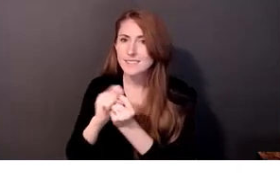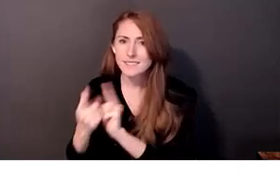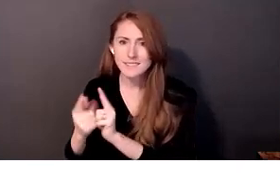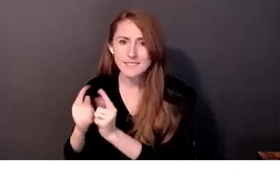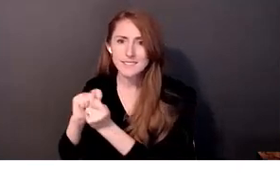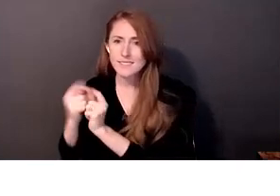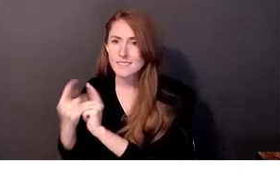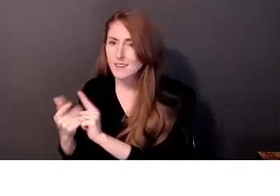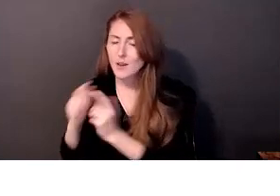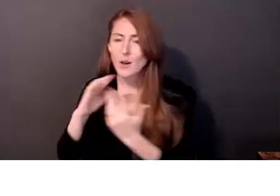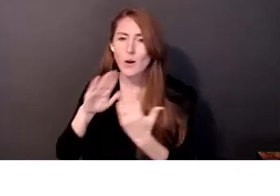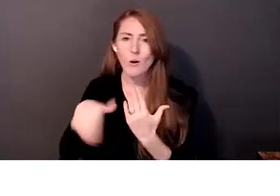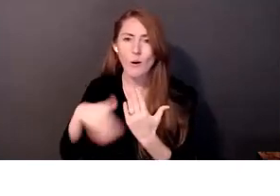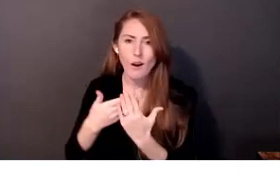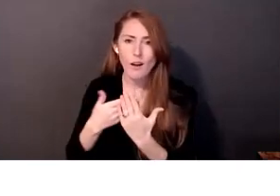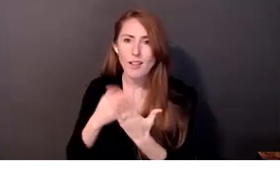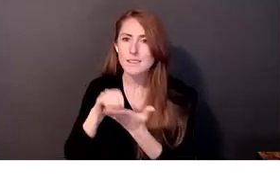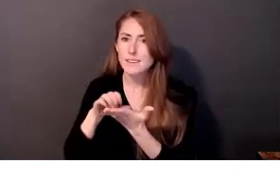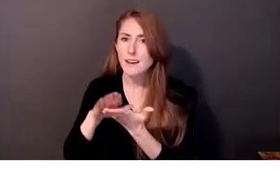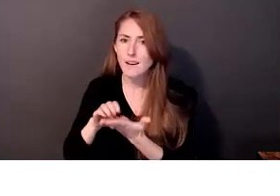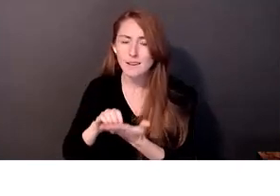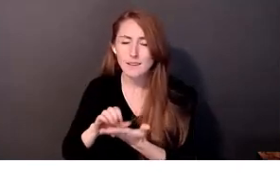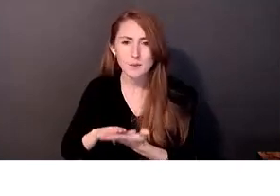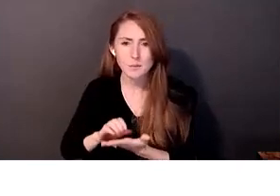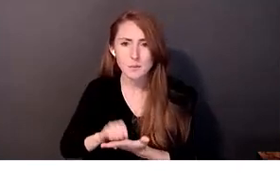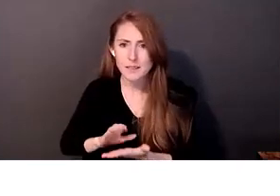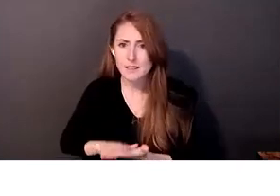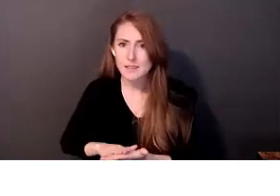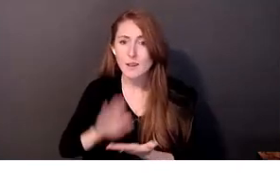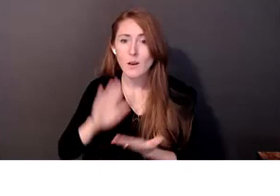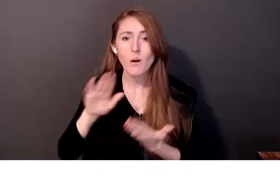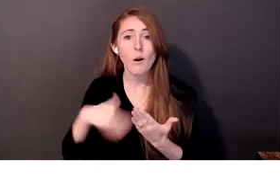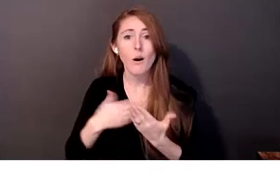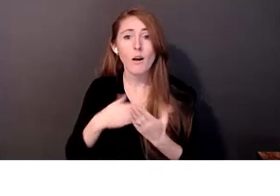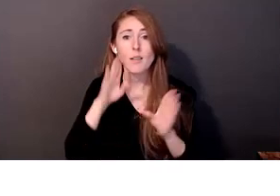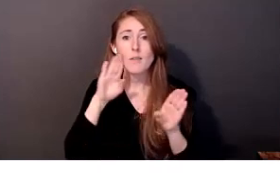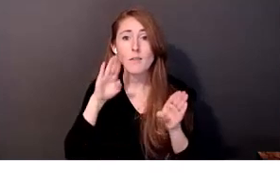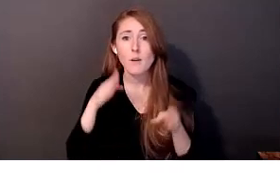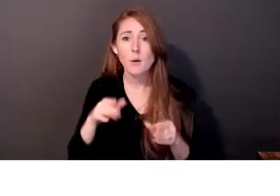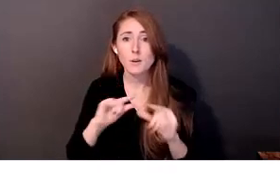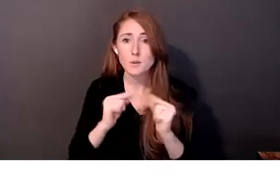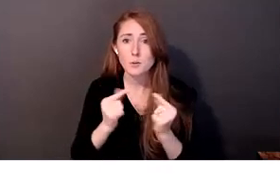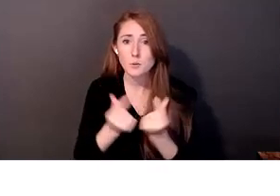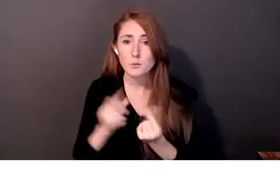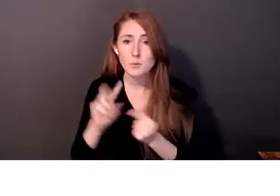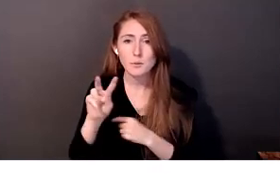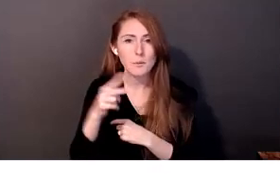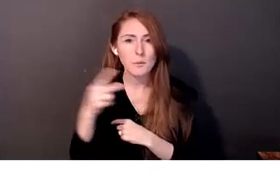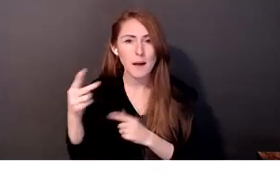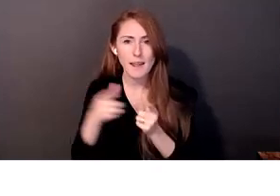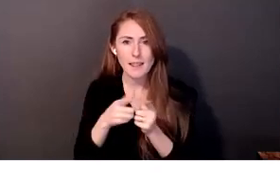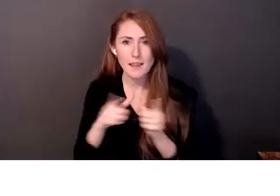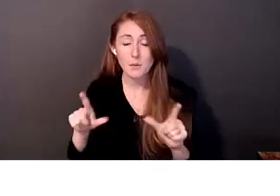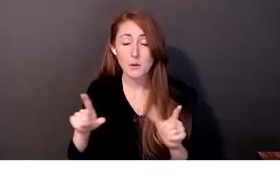And all the focus groups were bilingual, so sometimes it was difficult, but it's also a success.